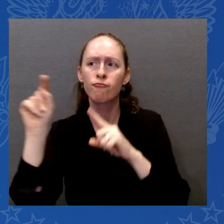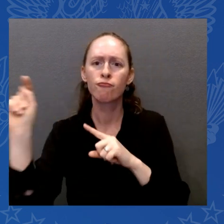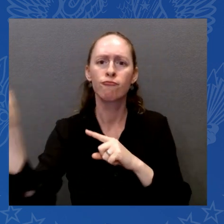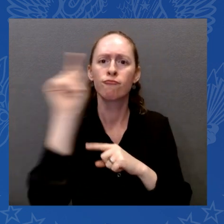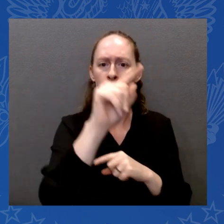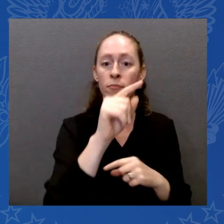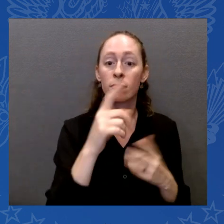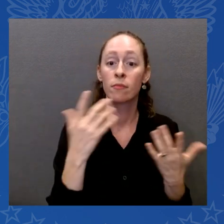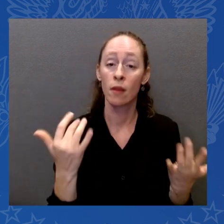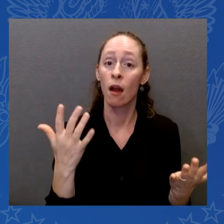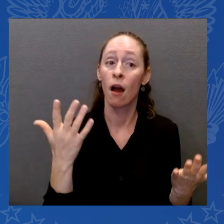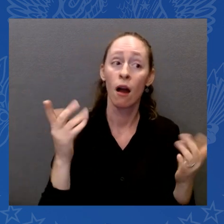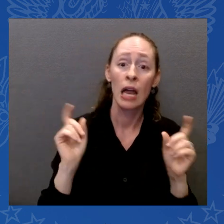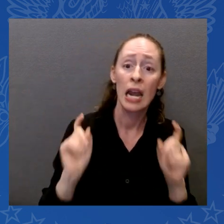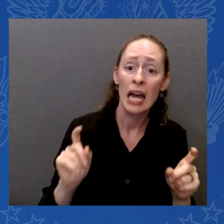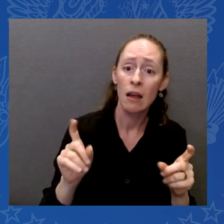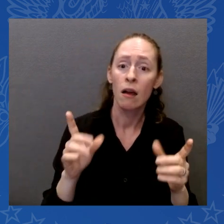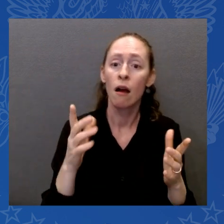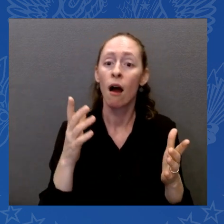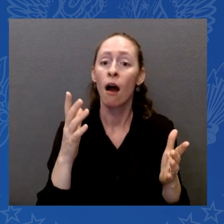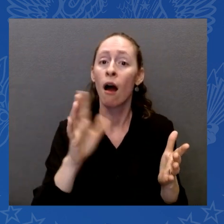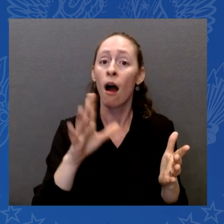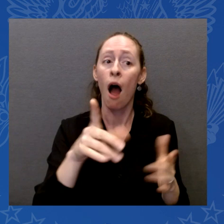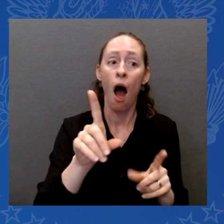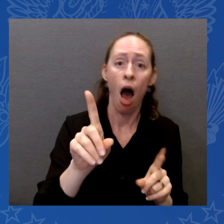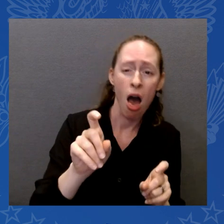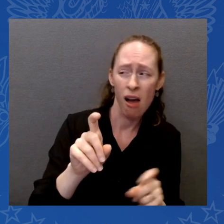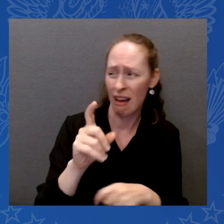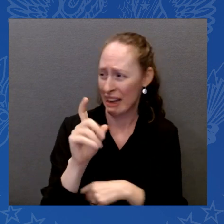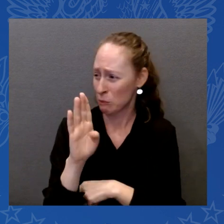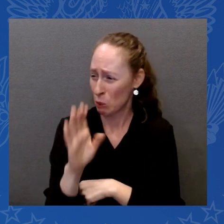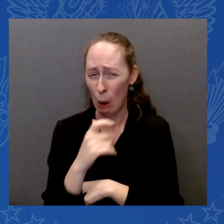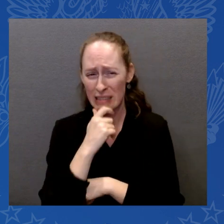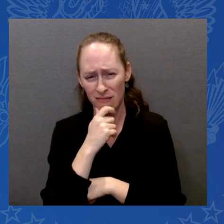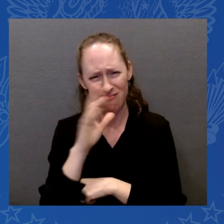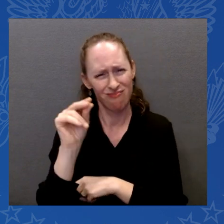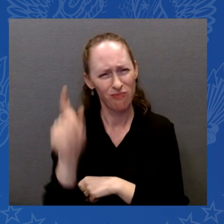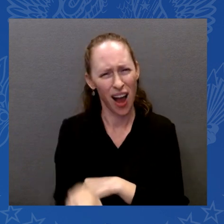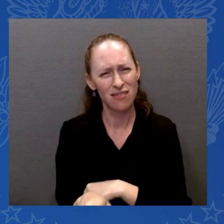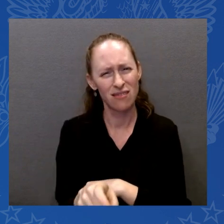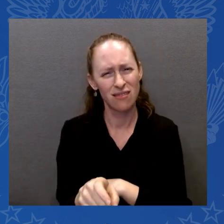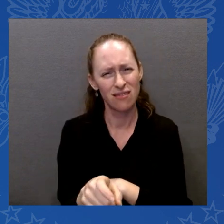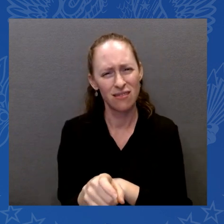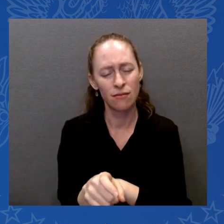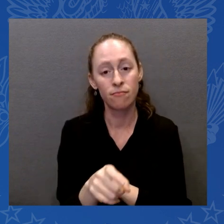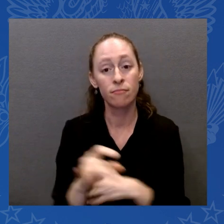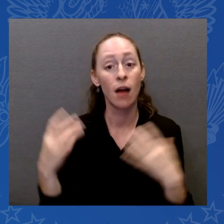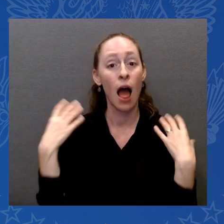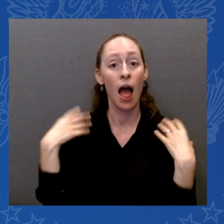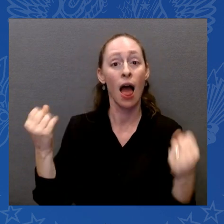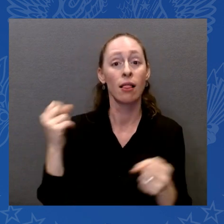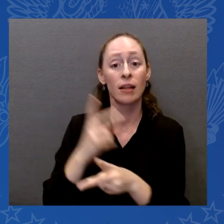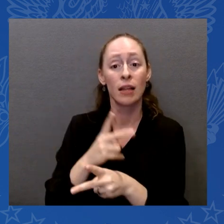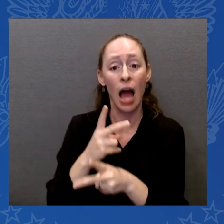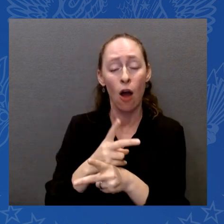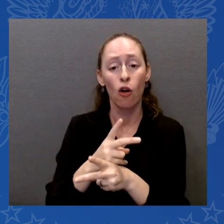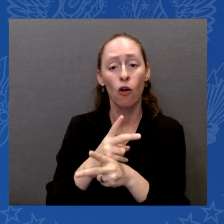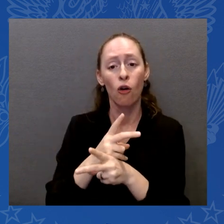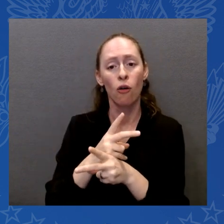And access to health care, including reproductive health care, is critical to the well-being and success of our nation's students.